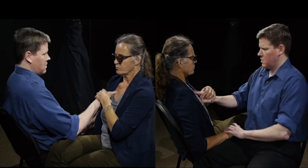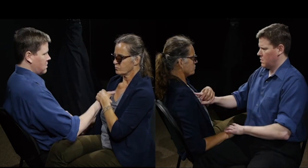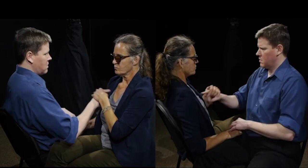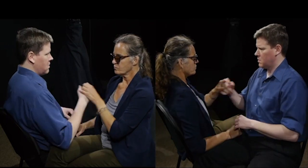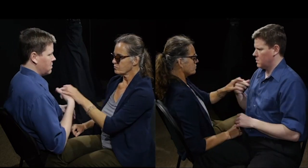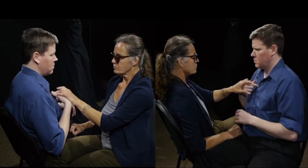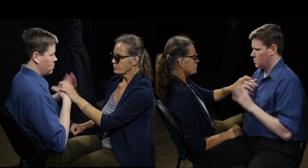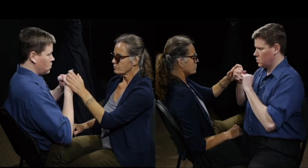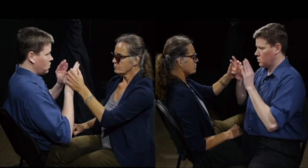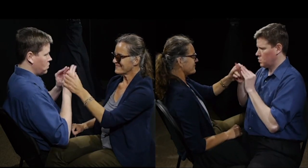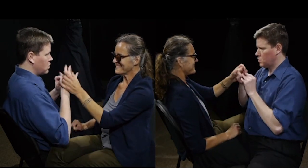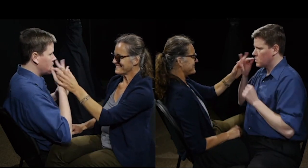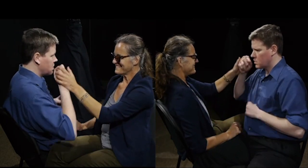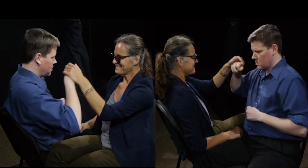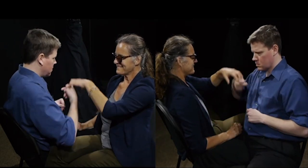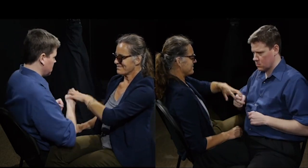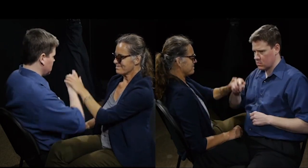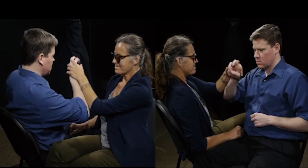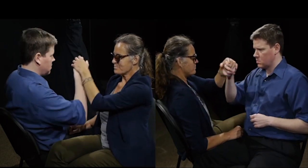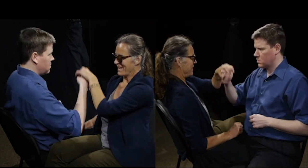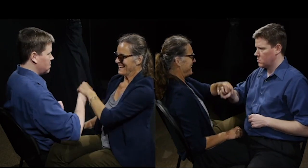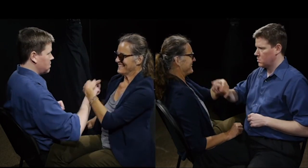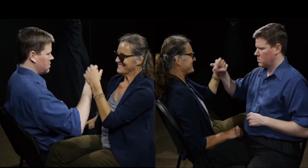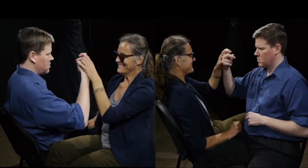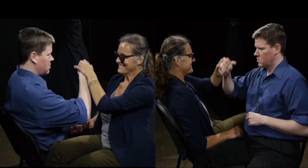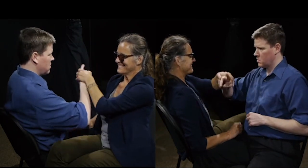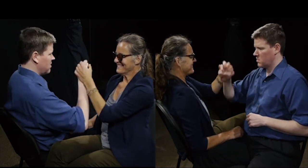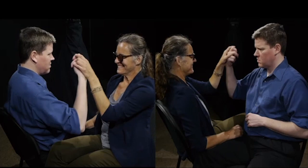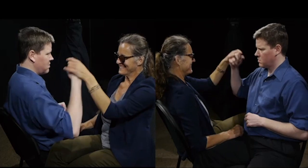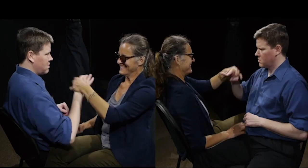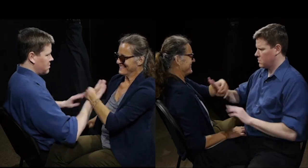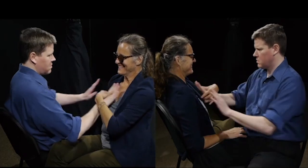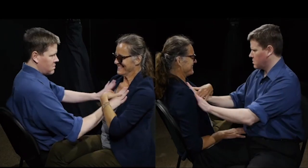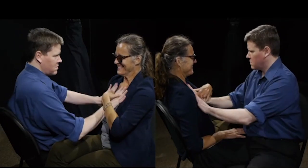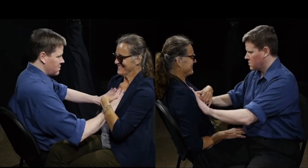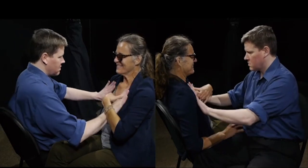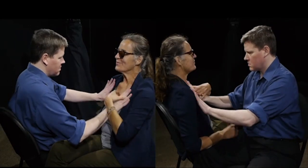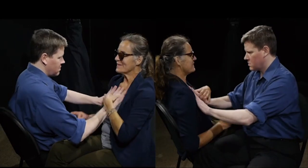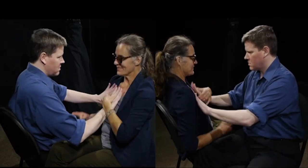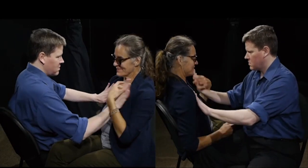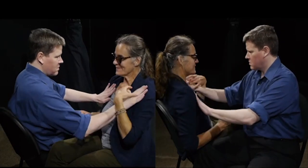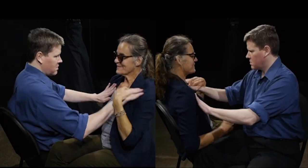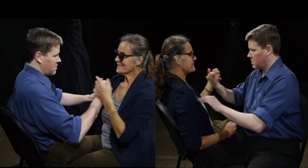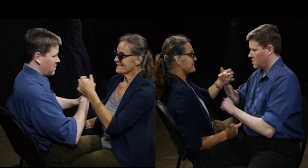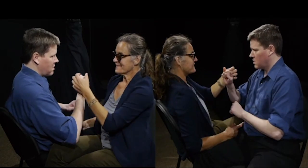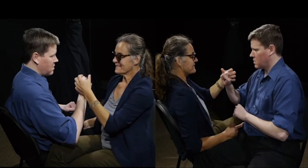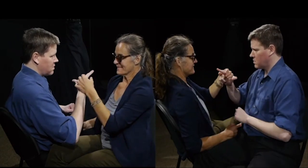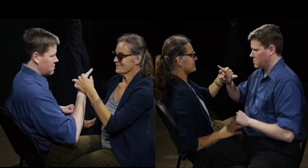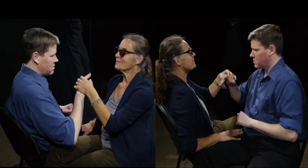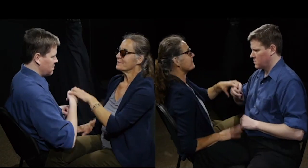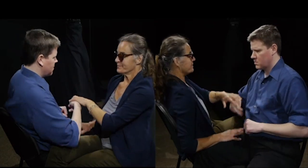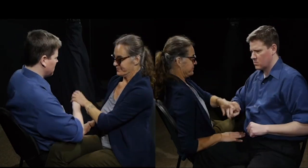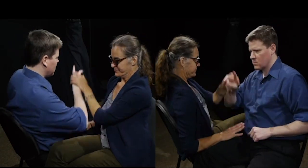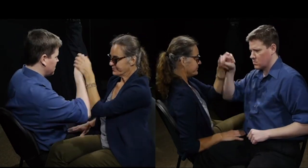is producing different kinds of "objects" that can be incorporated into Protactile spatial constructions, which are co-produced by both signers.